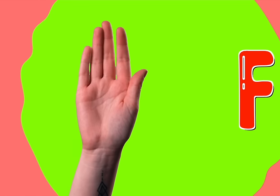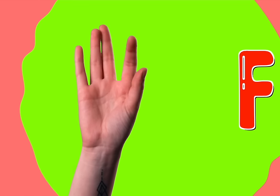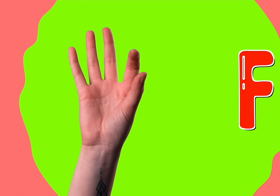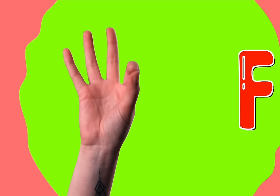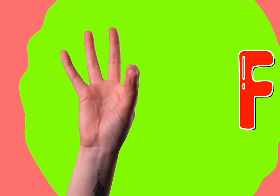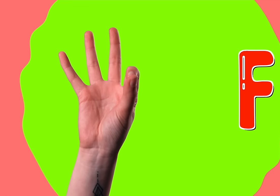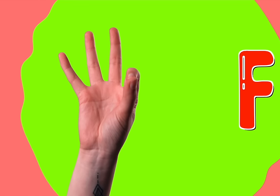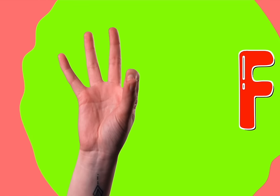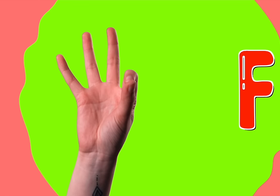F.